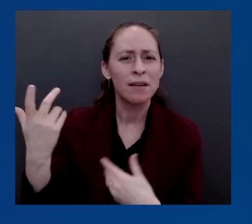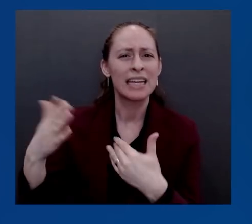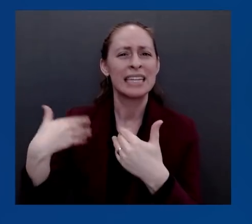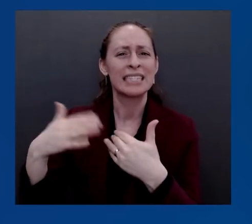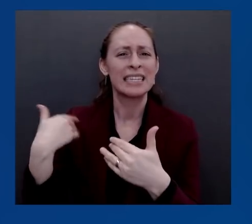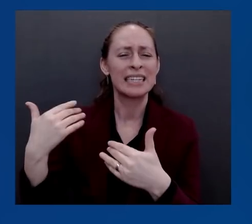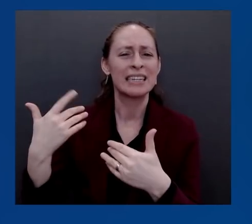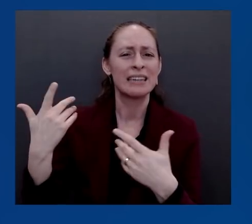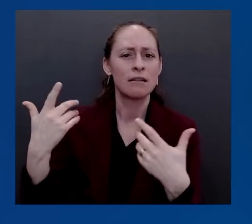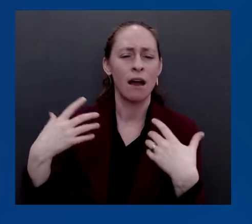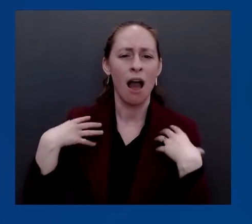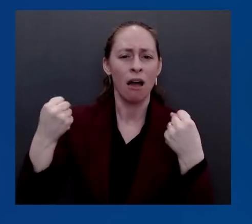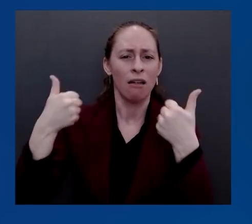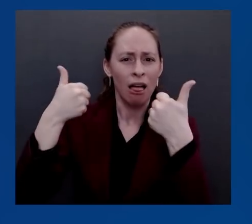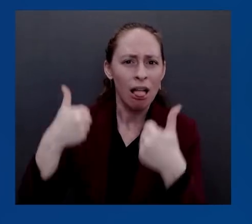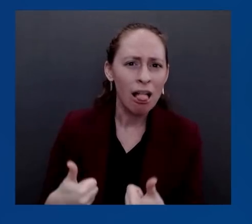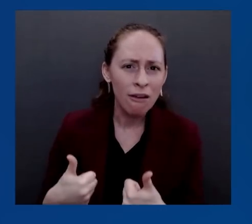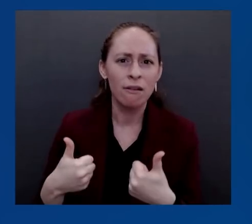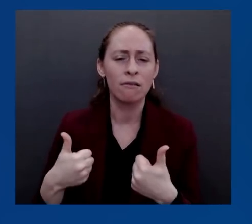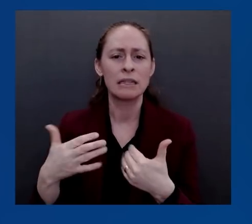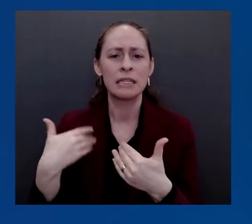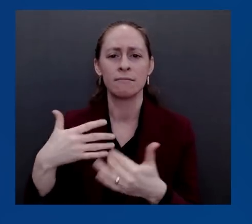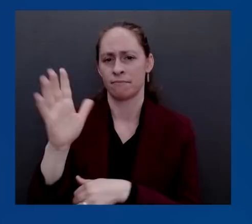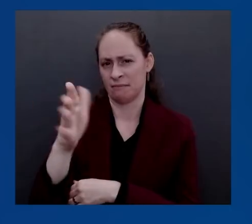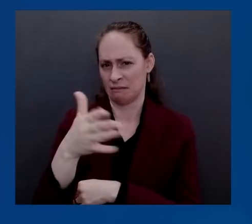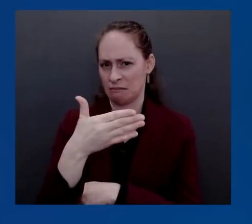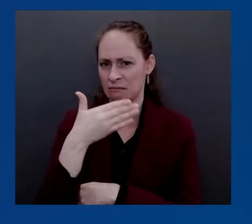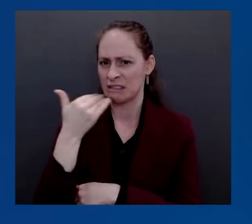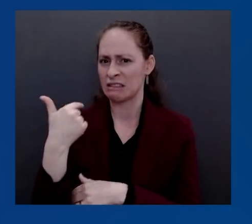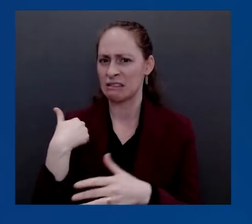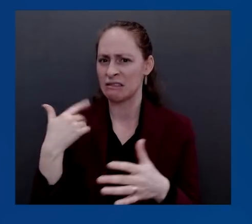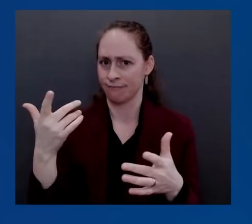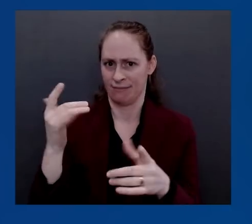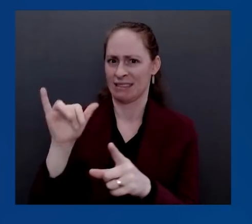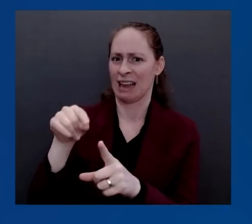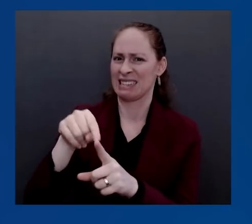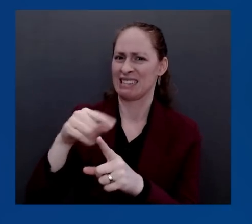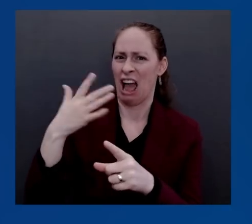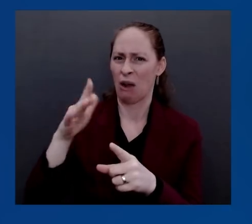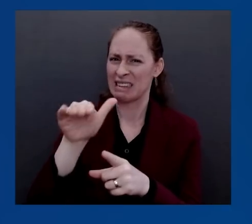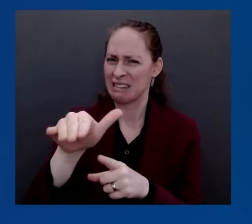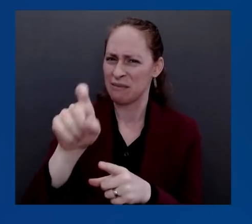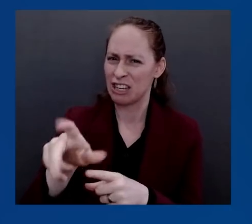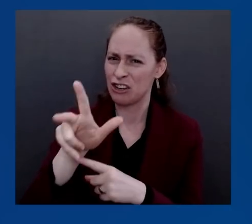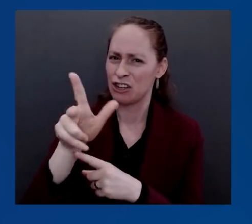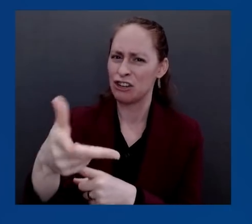about their poor response to the initial regimen. And again, as I'll show, and new CDC data indicate,